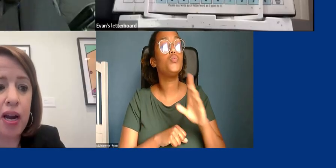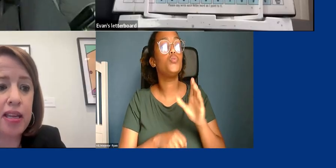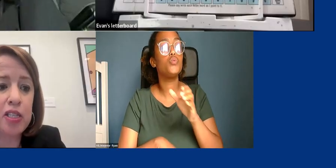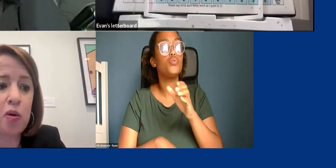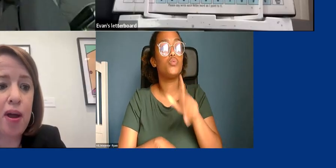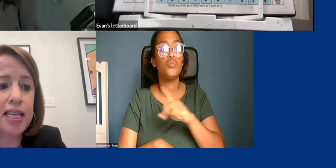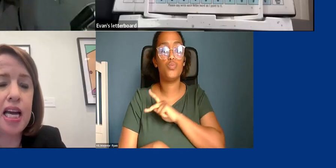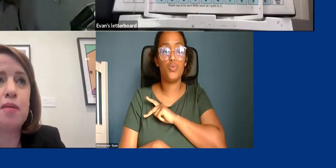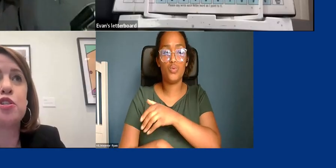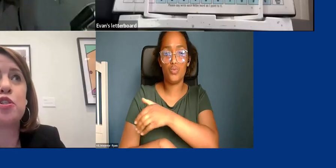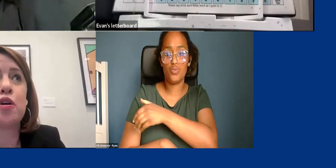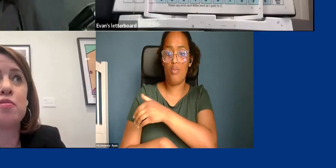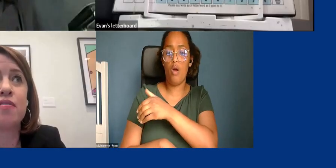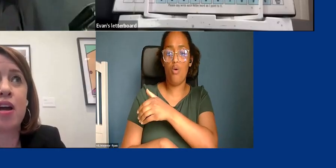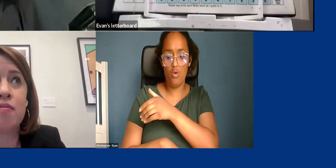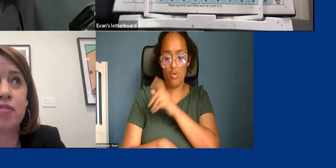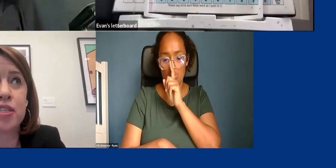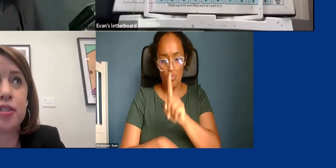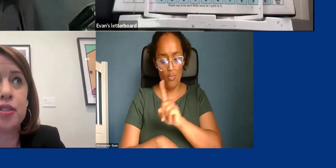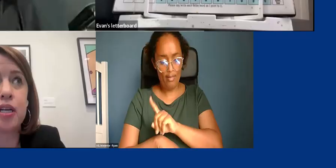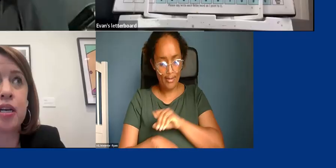when I think so many times the terms of the conversation